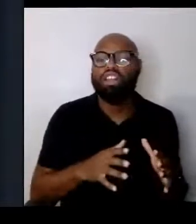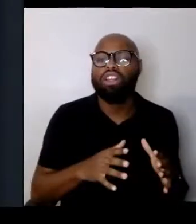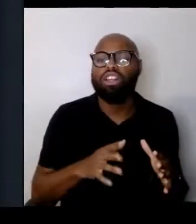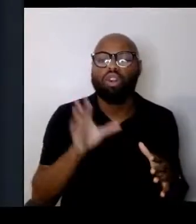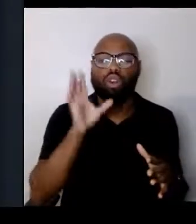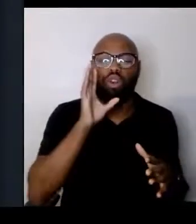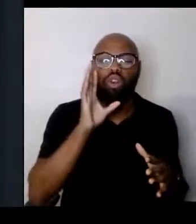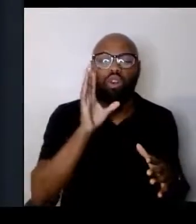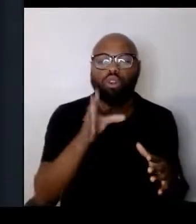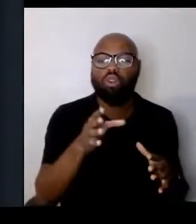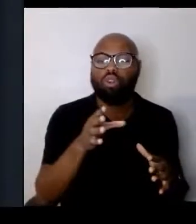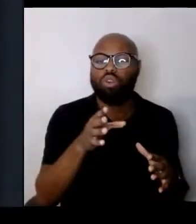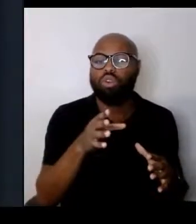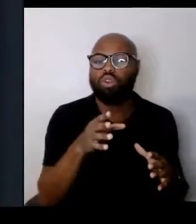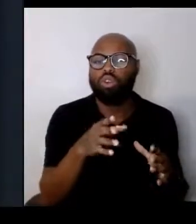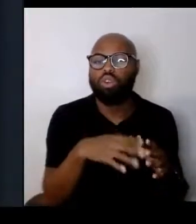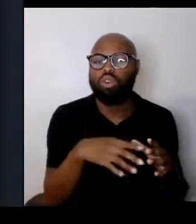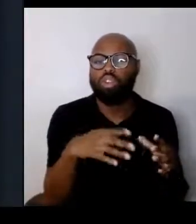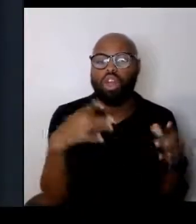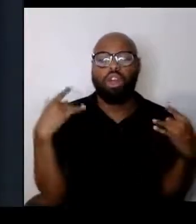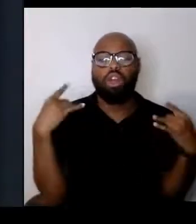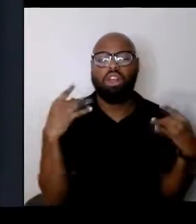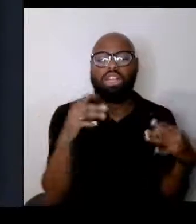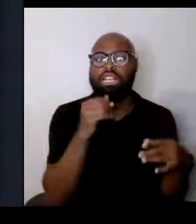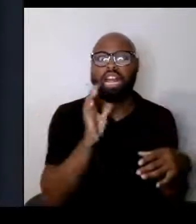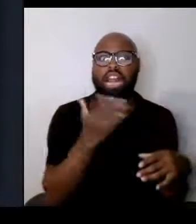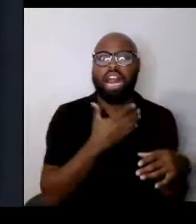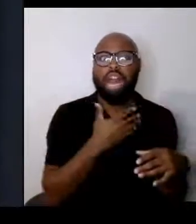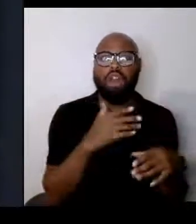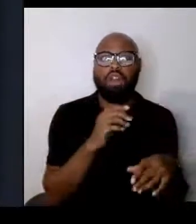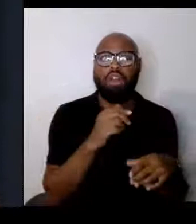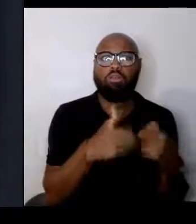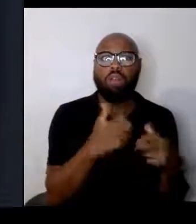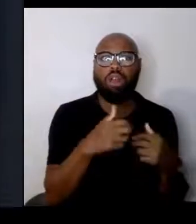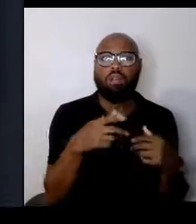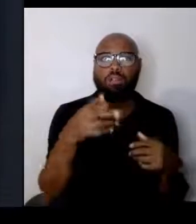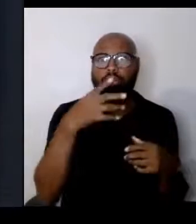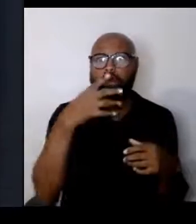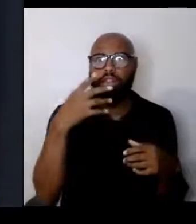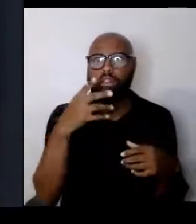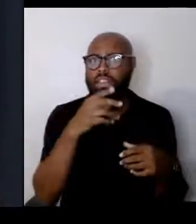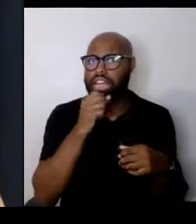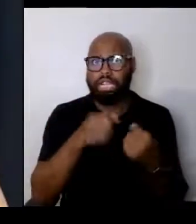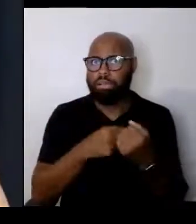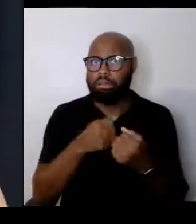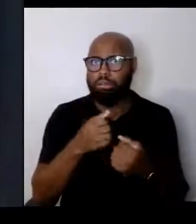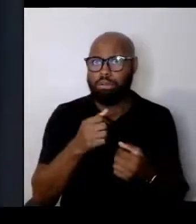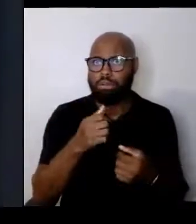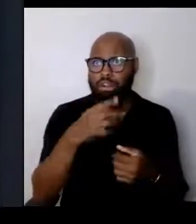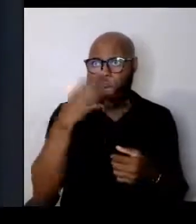"Hey, this is not my issue "and we are not going to support immigrants." Immigrants will say, "This is not anti-blackness, it's not an issue